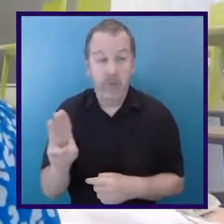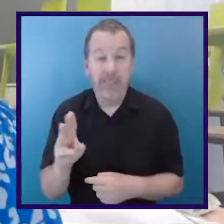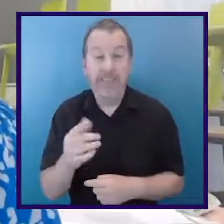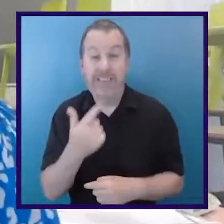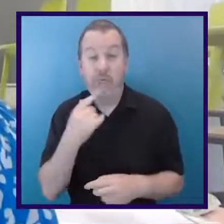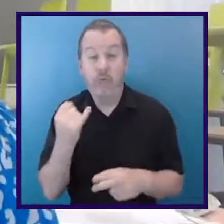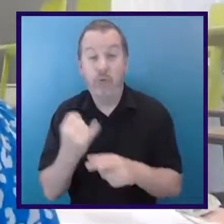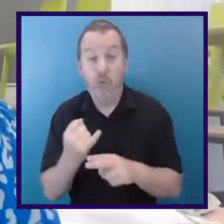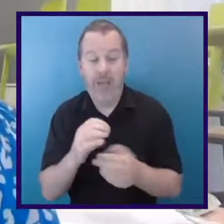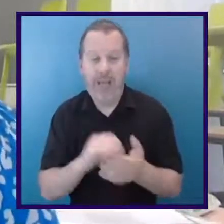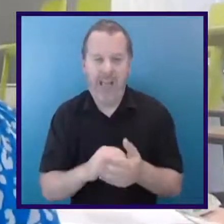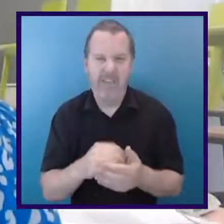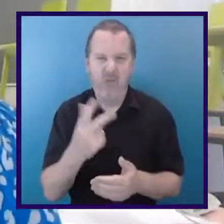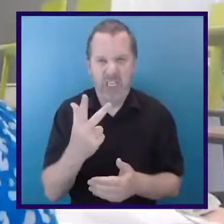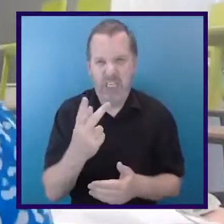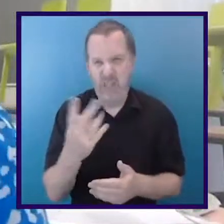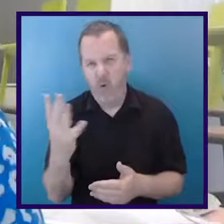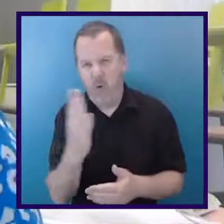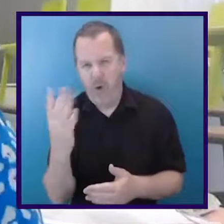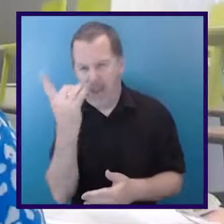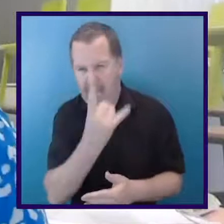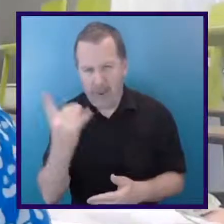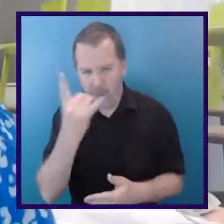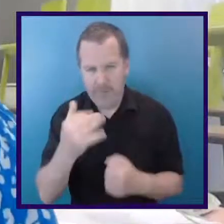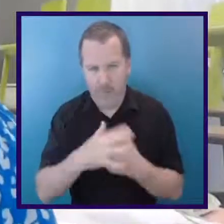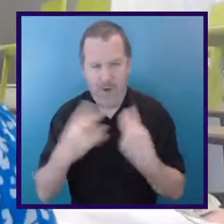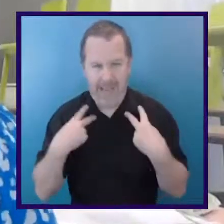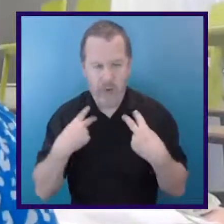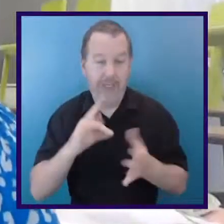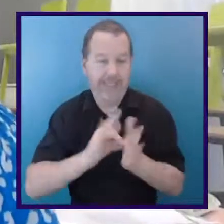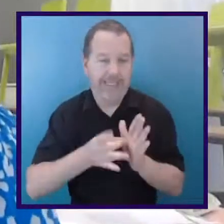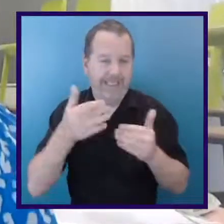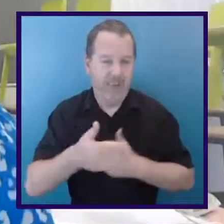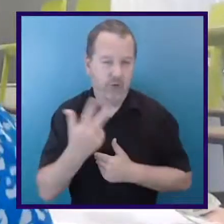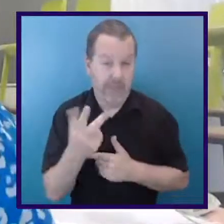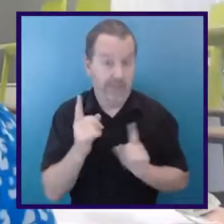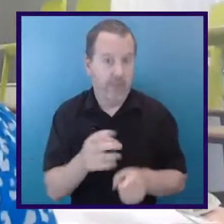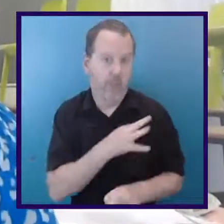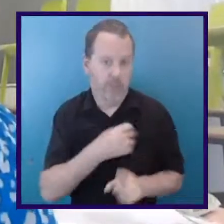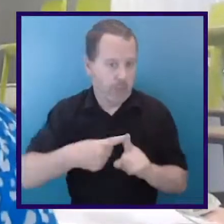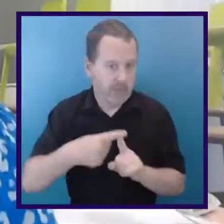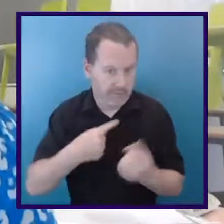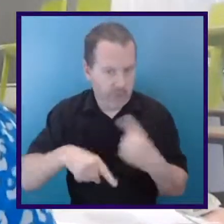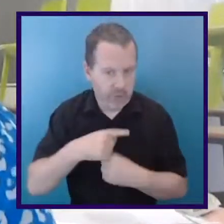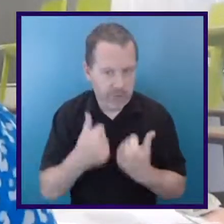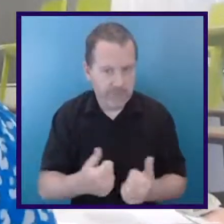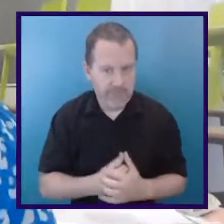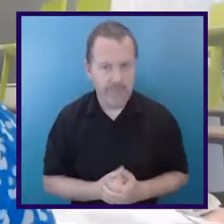schools that have about three to four hours of languages at KS3. And I think that's in our favour as well.